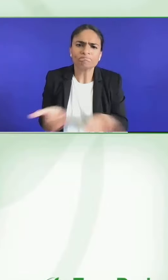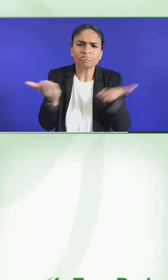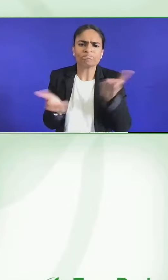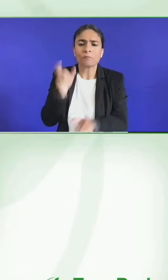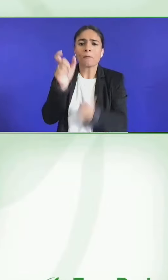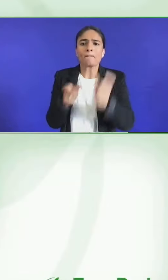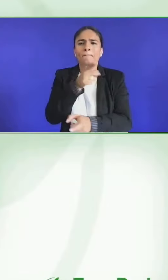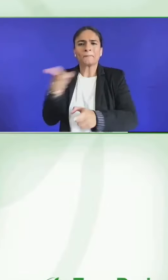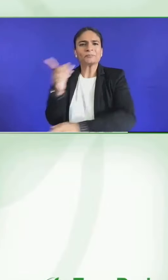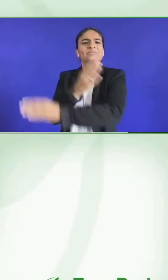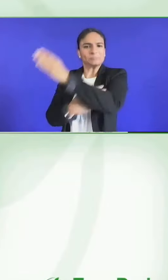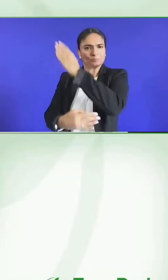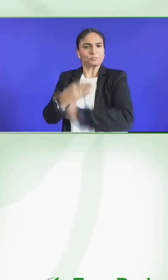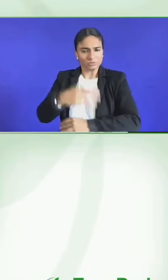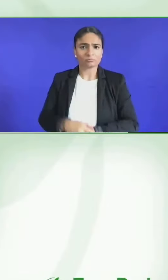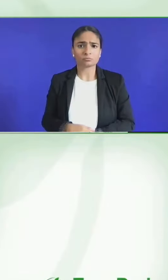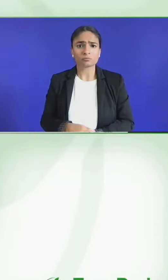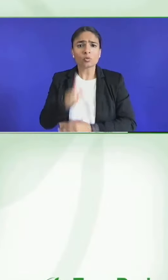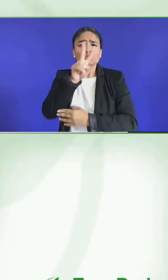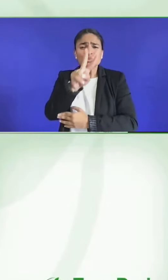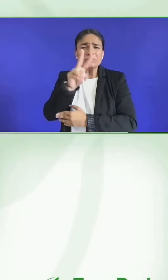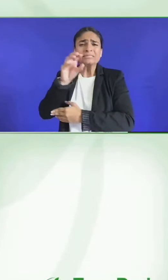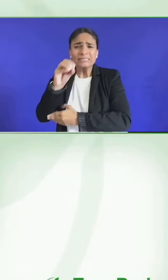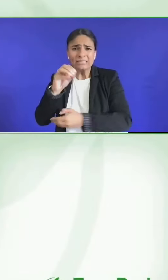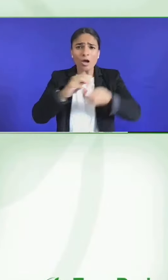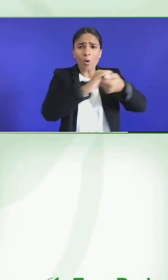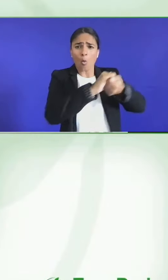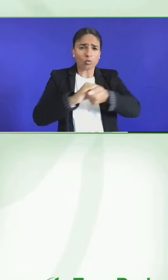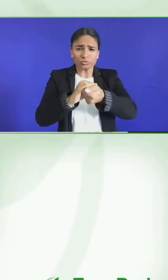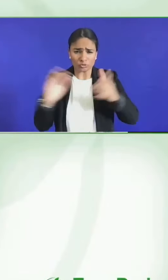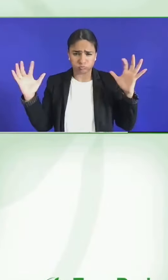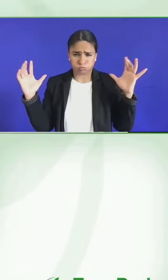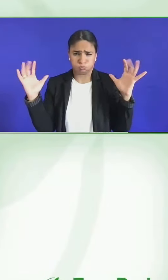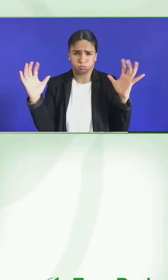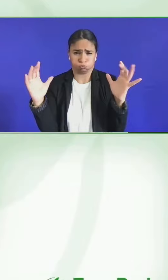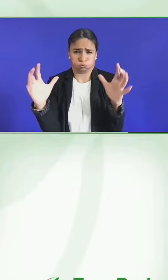principles of the UN Convention and we also work on making sure the policies help us in doing that.